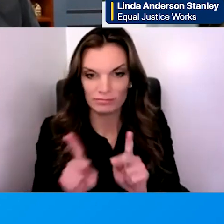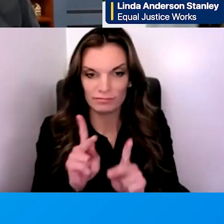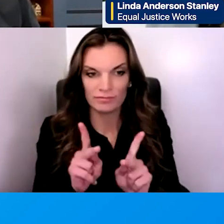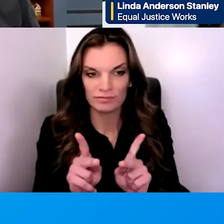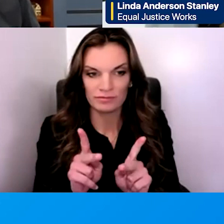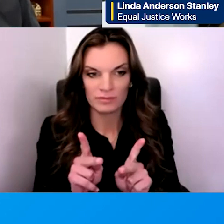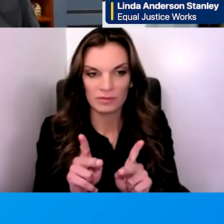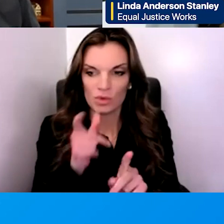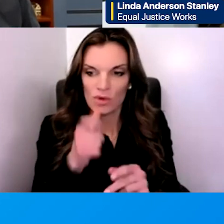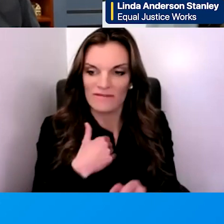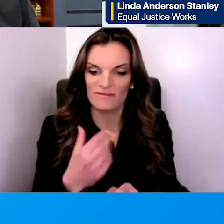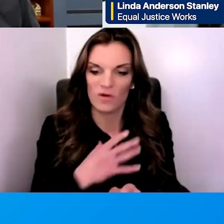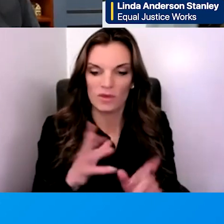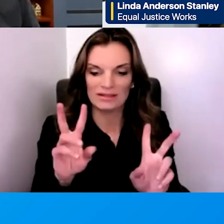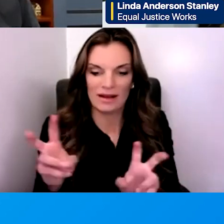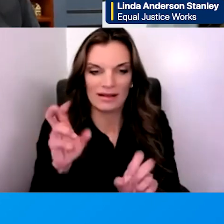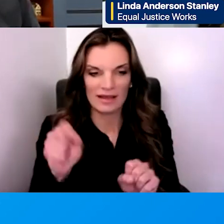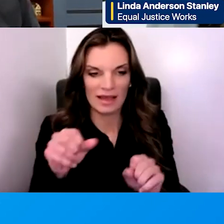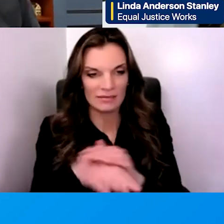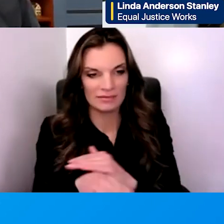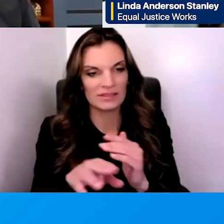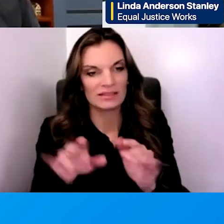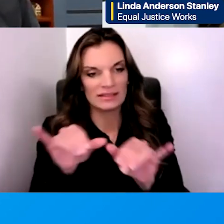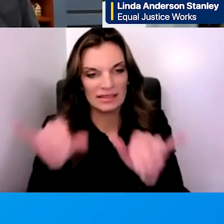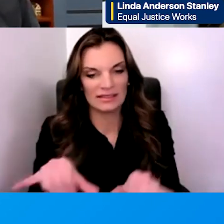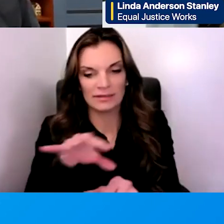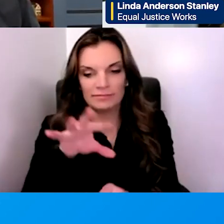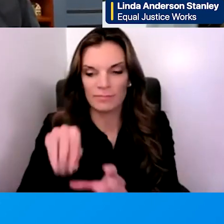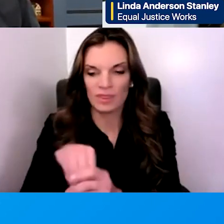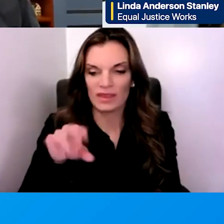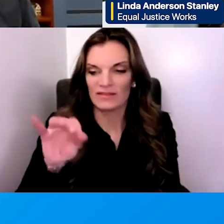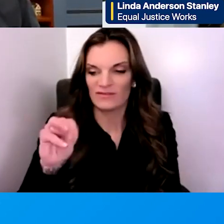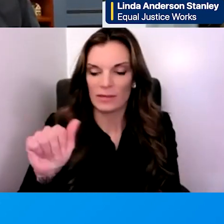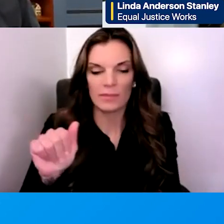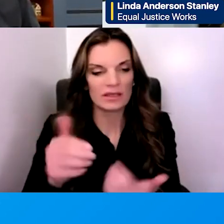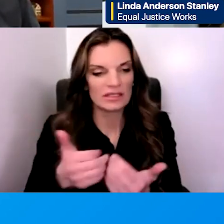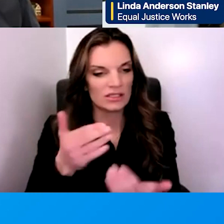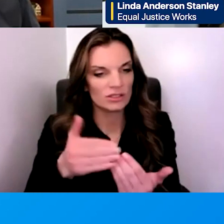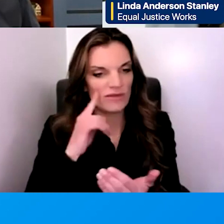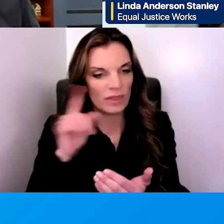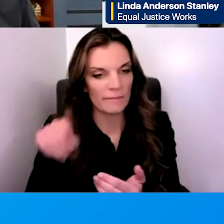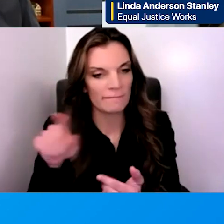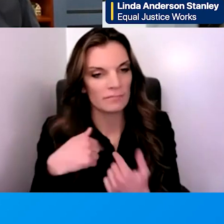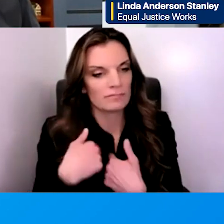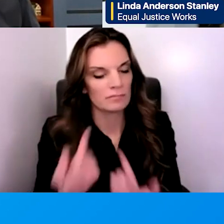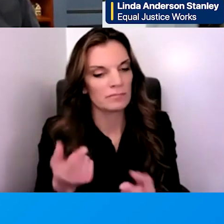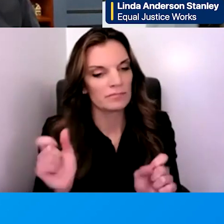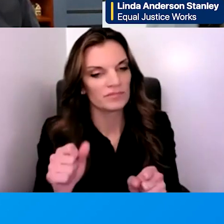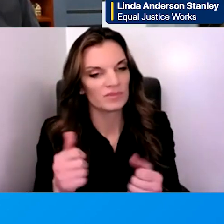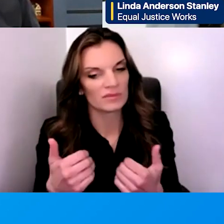informal titles could be able to access assistance from FEMA in a more streamlined manner. So we have been able to have wins.